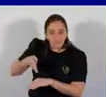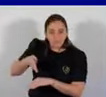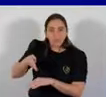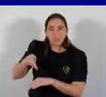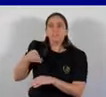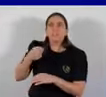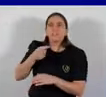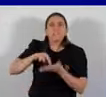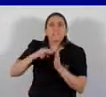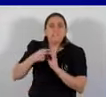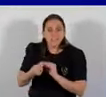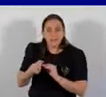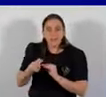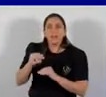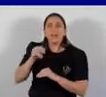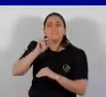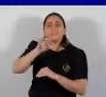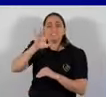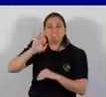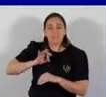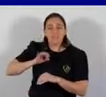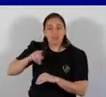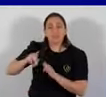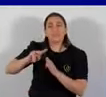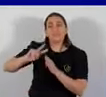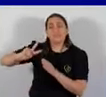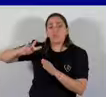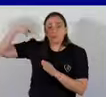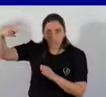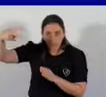And that means it took 35 years to double the GDP per capita